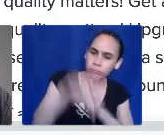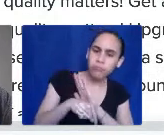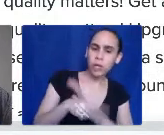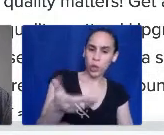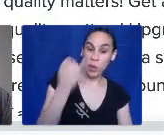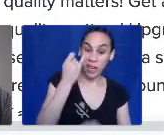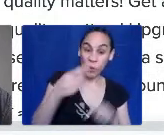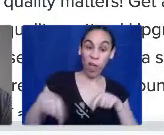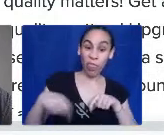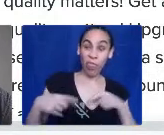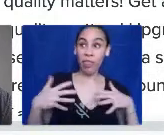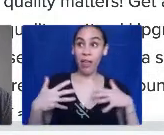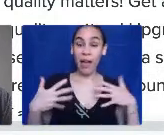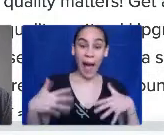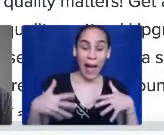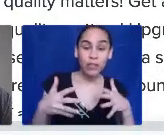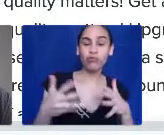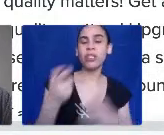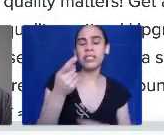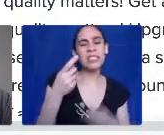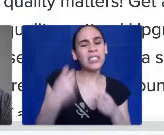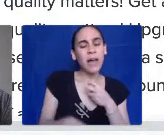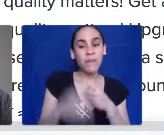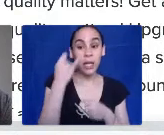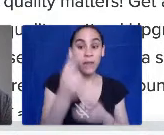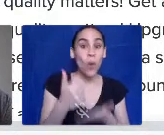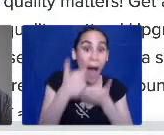but if you're helpful for most people that makes it really easy um definitely practice your